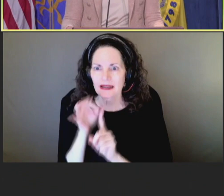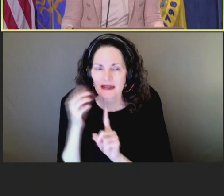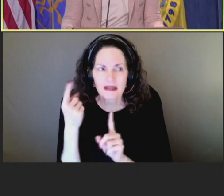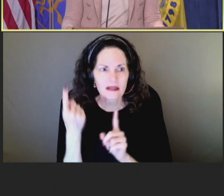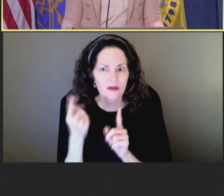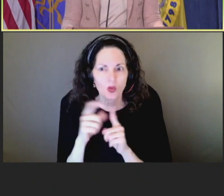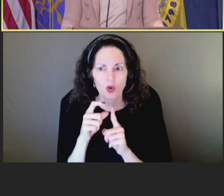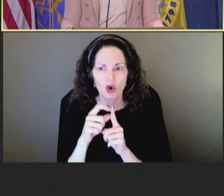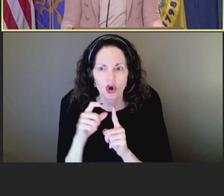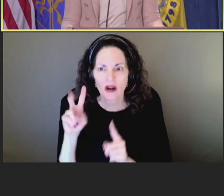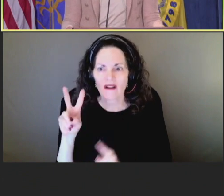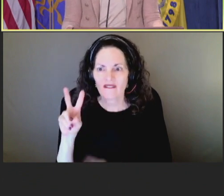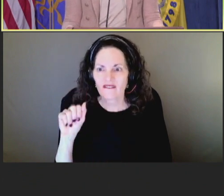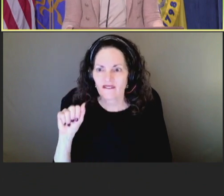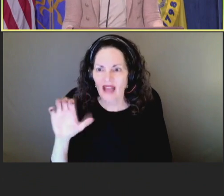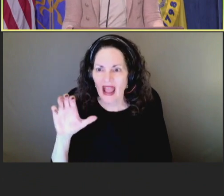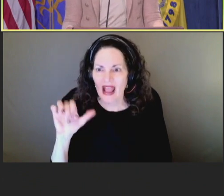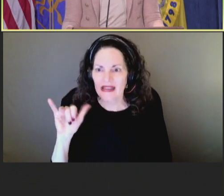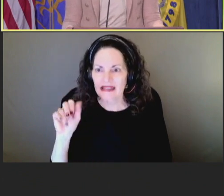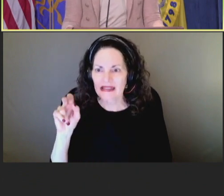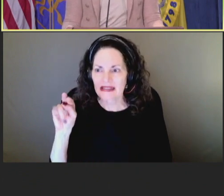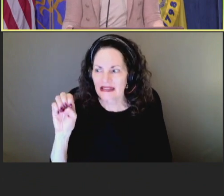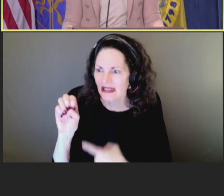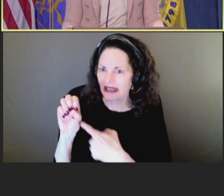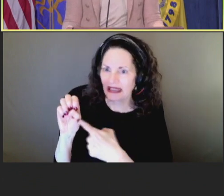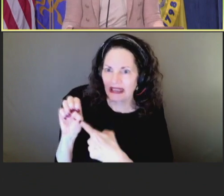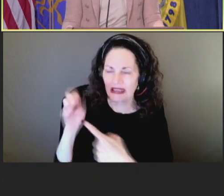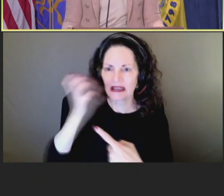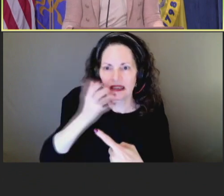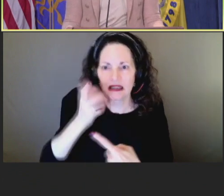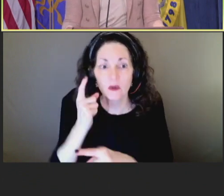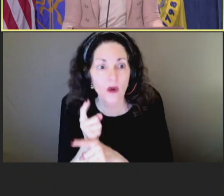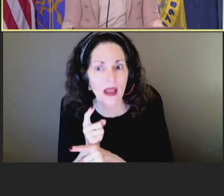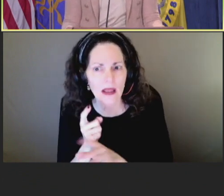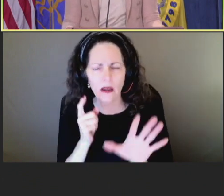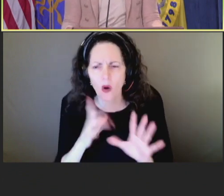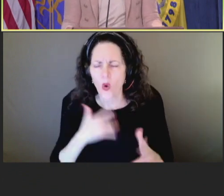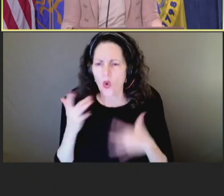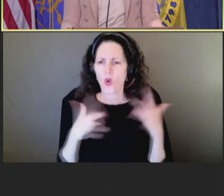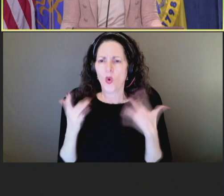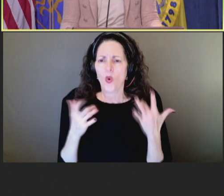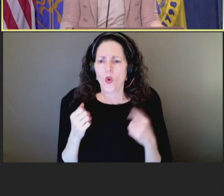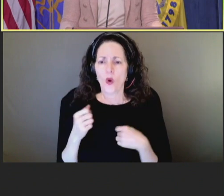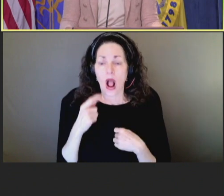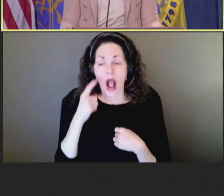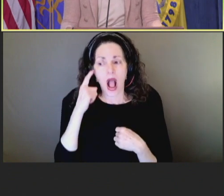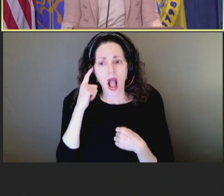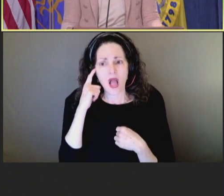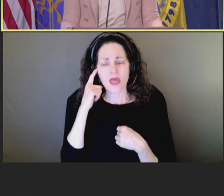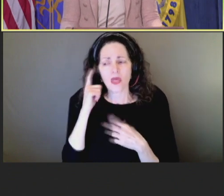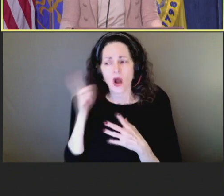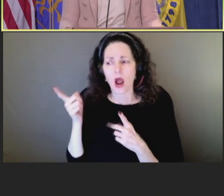a little concerned when we first formed that there would be pushback on using vaccine. And